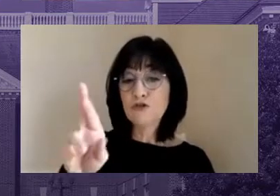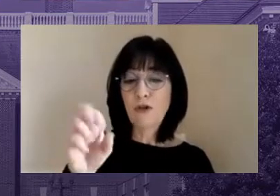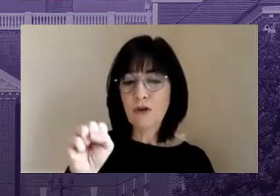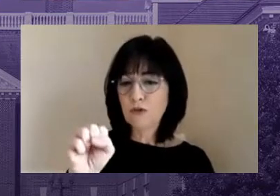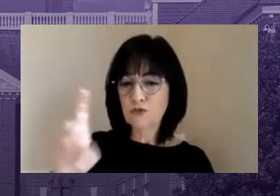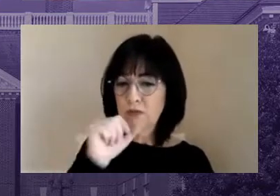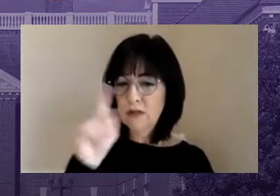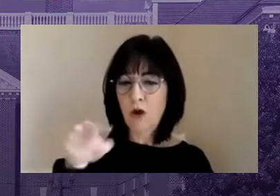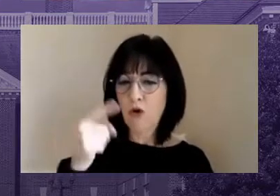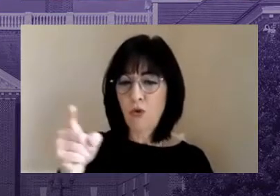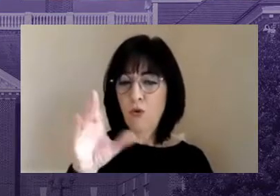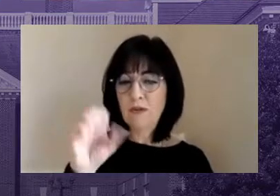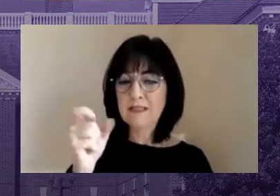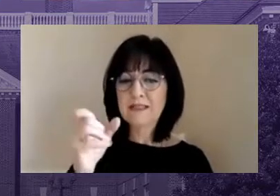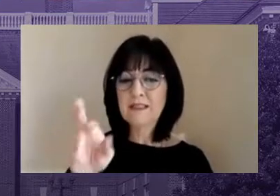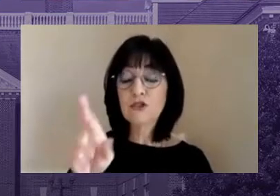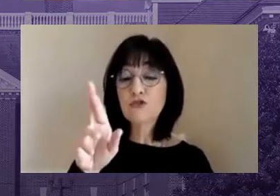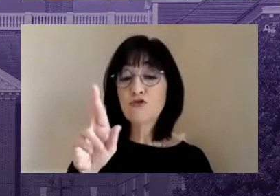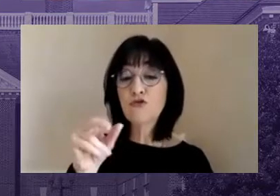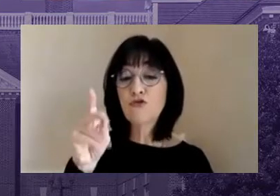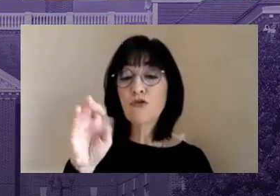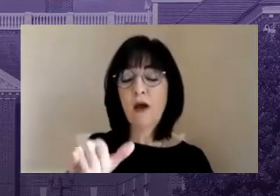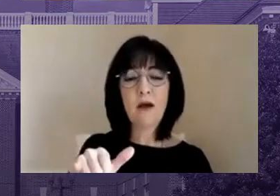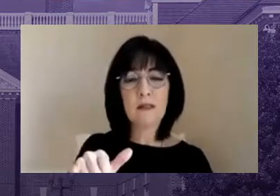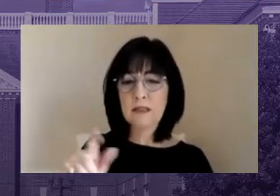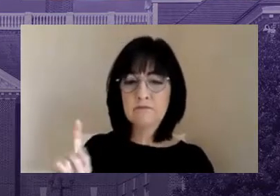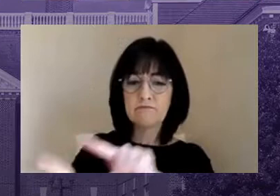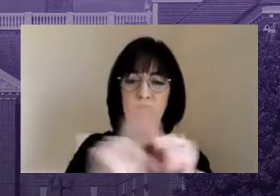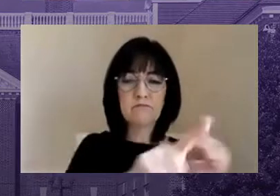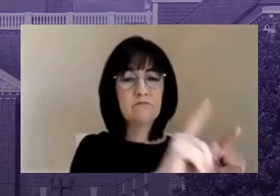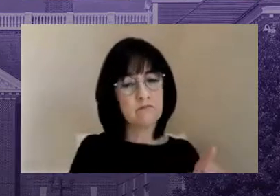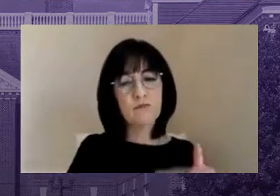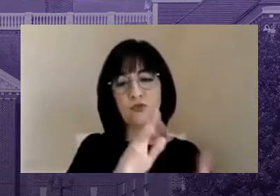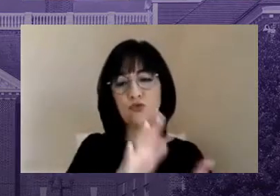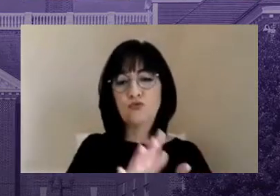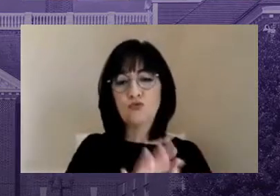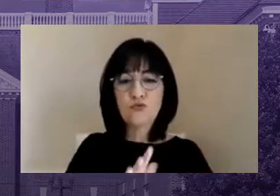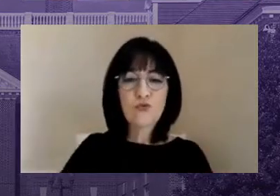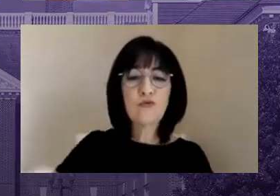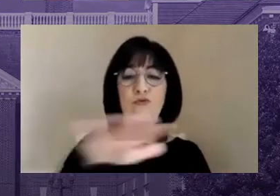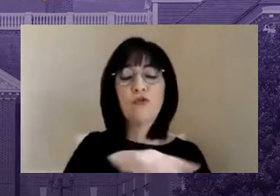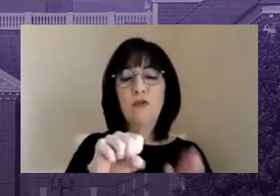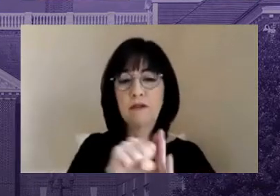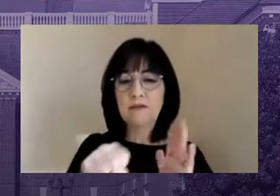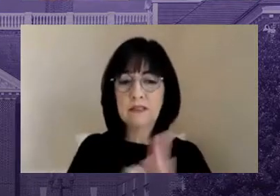all across the state. These students are active in our schools and community organizations despite